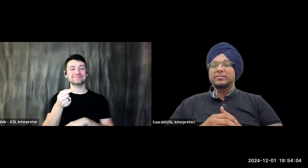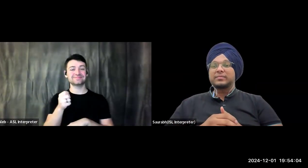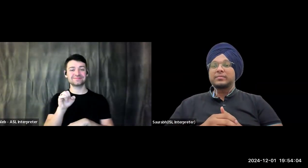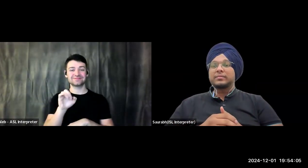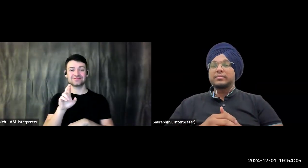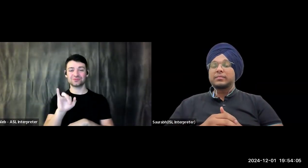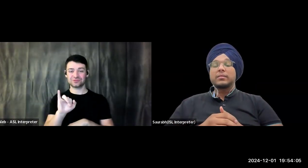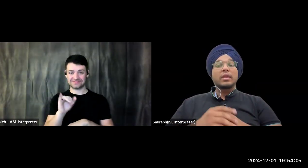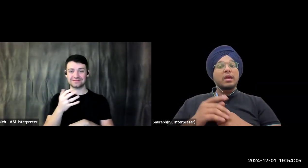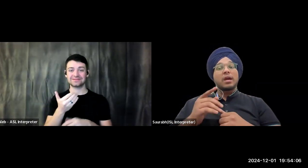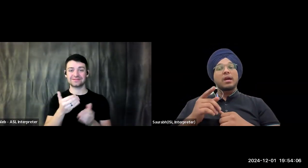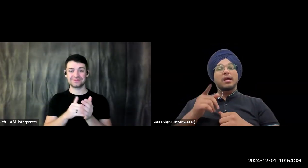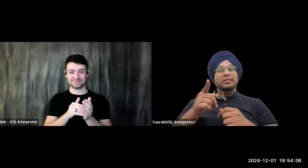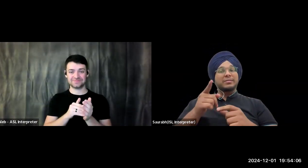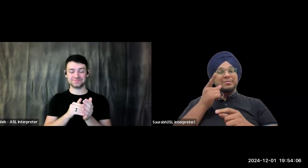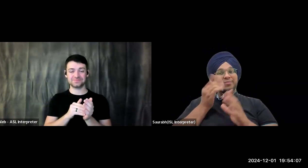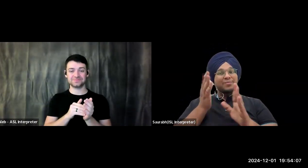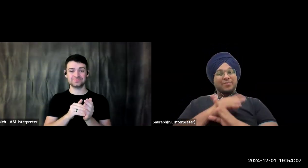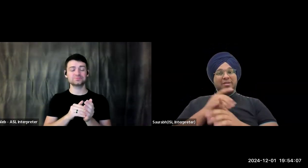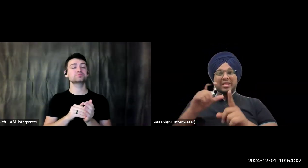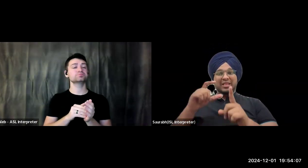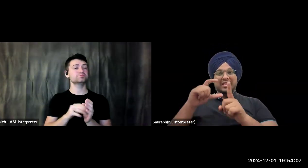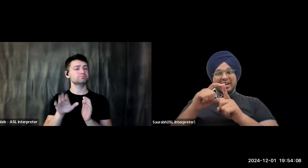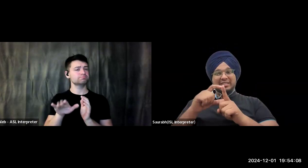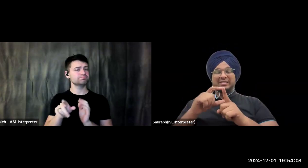[Geri speaking] Now, you mentioned that you also have